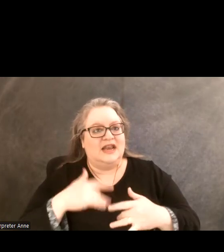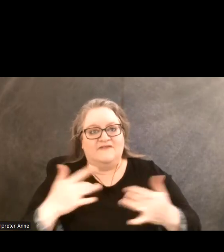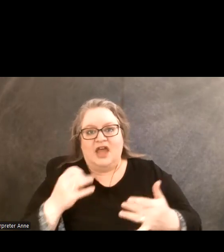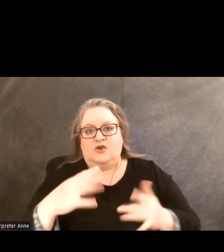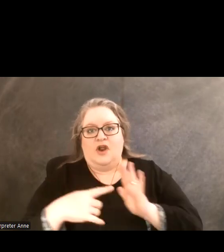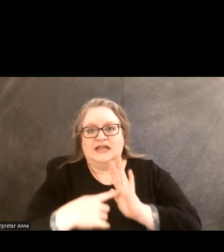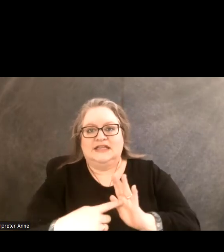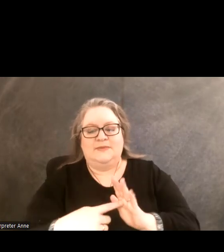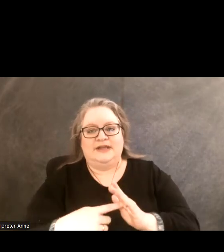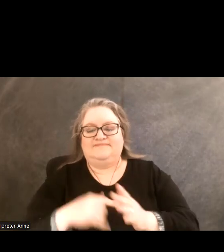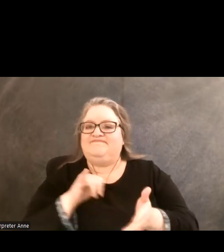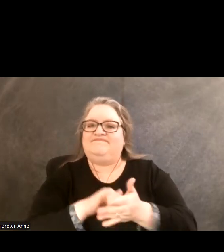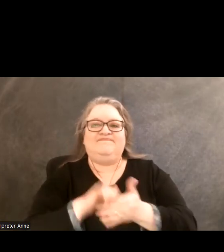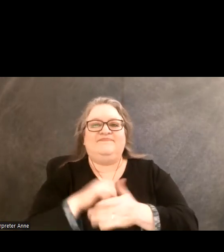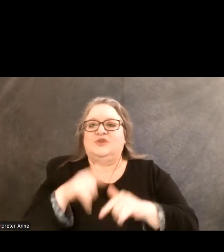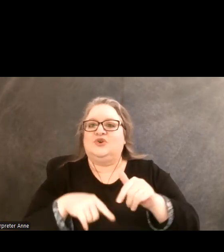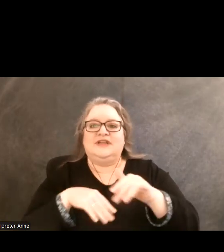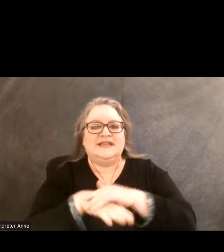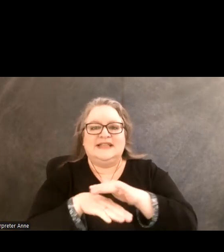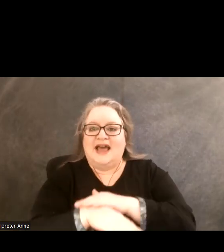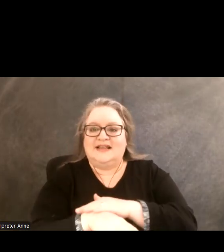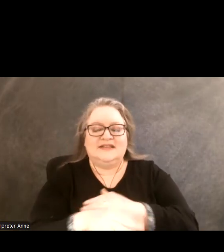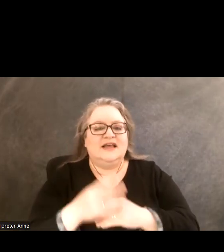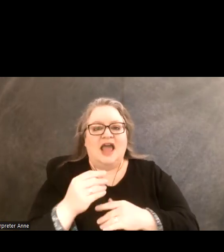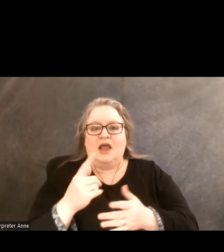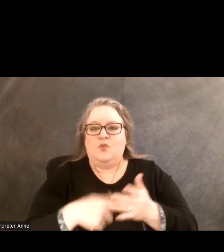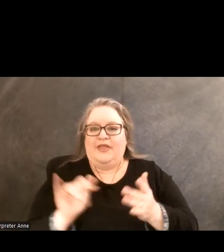inaccessible to them, and what that was like.